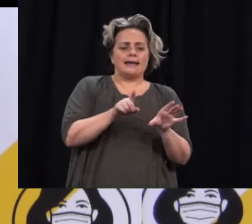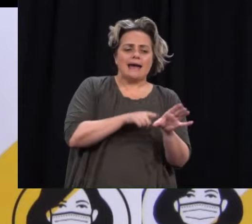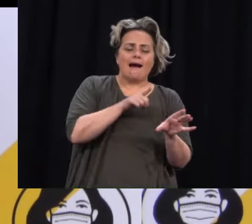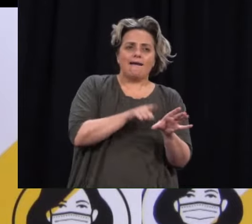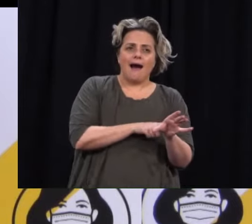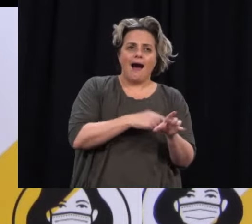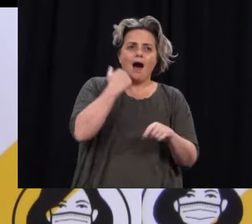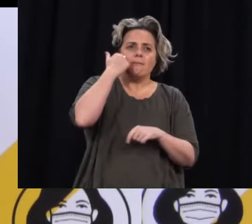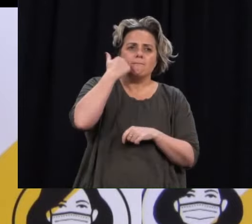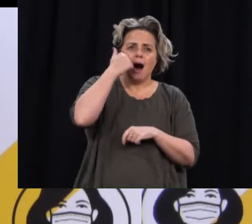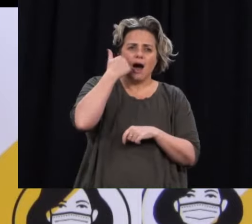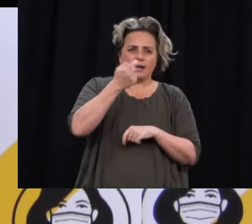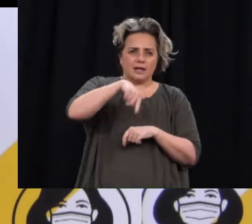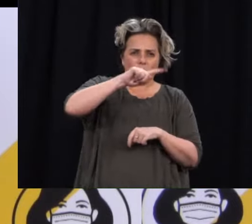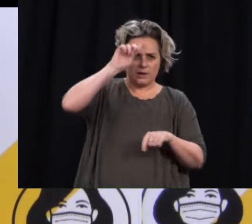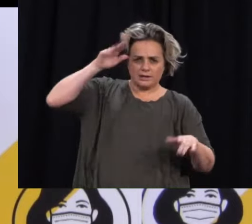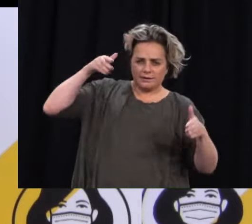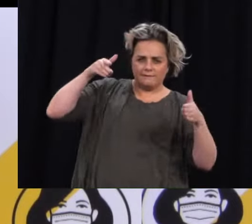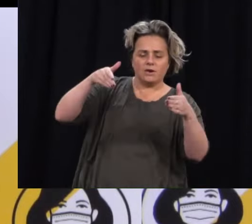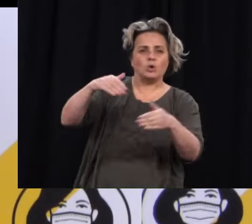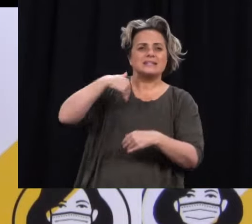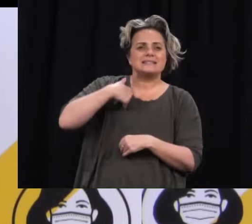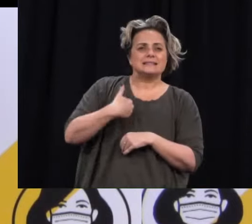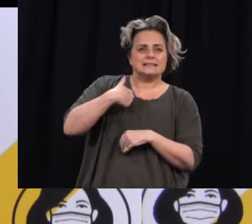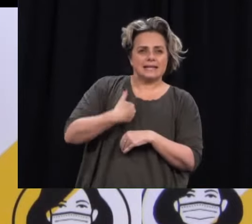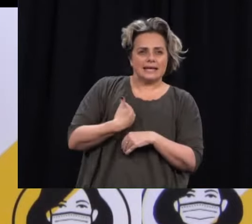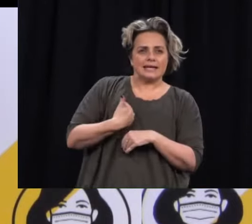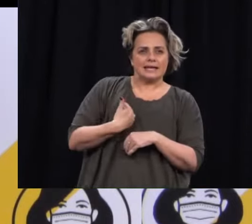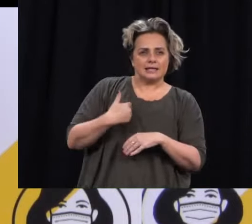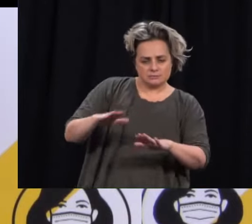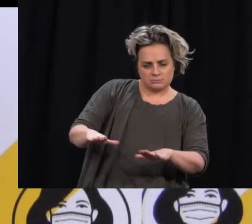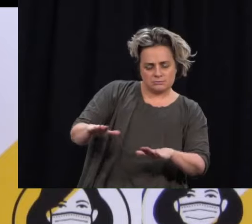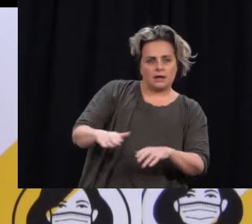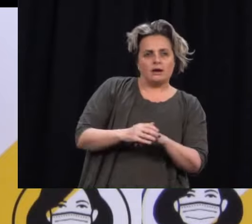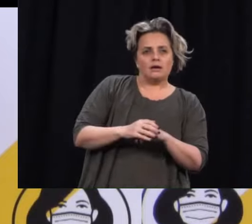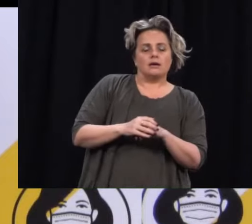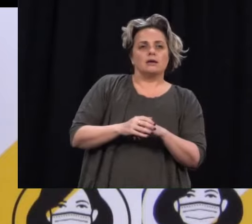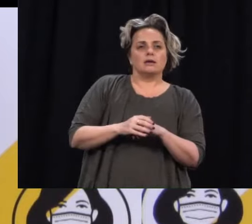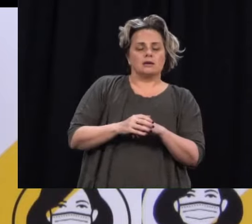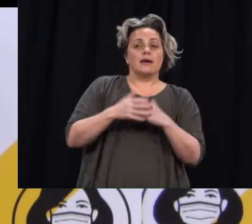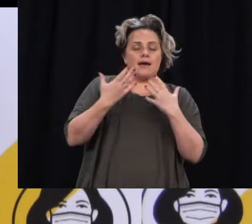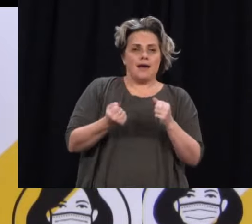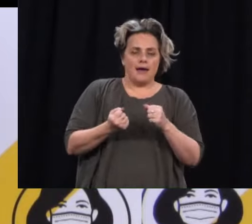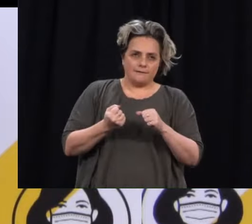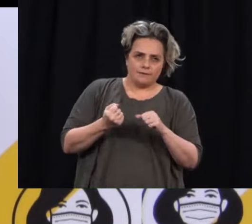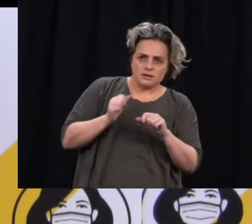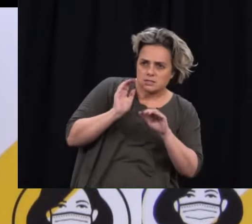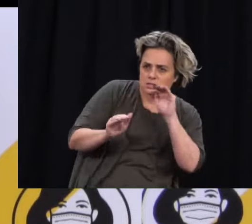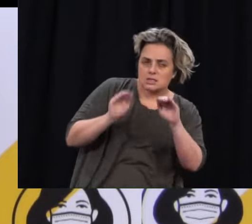Pacific. For 55 and over for Maori they were comparable as well, approximately the same or